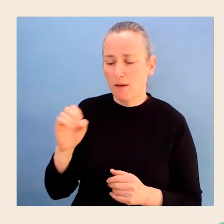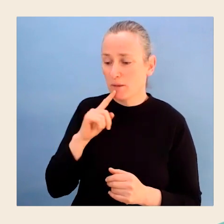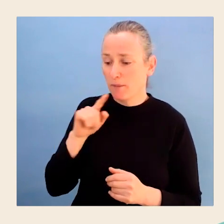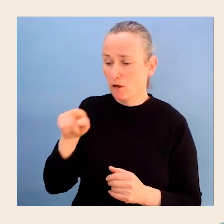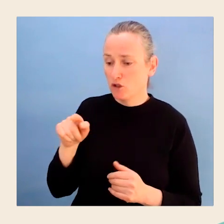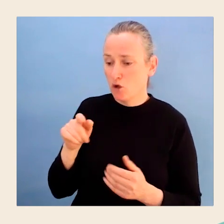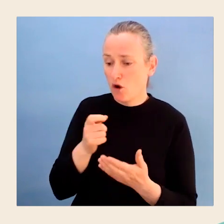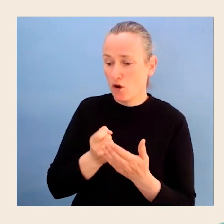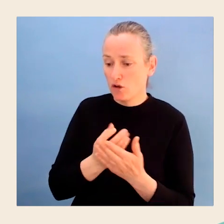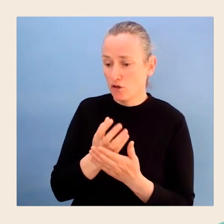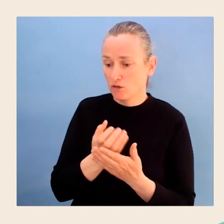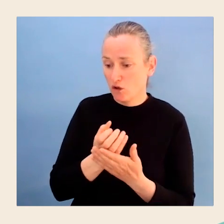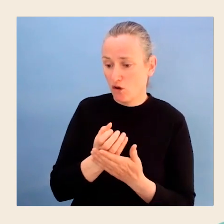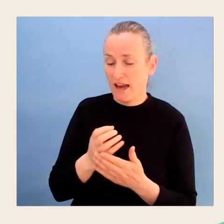"The Fearless Benjamin Lay."